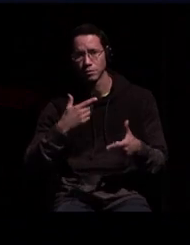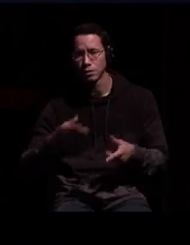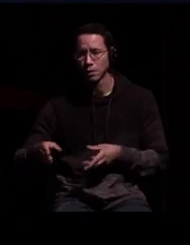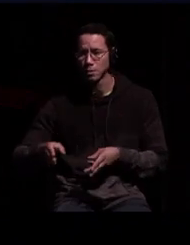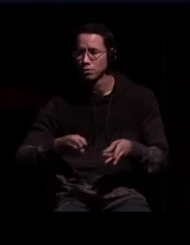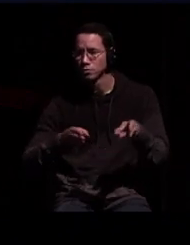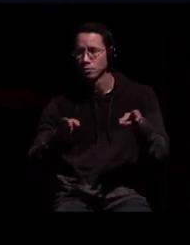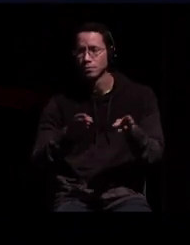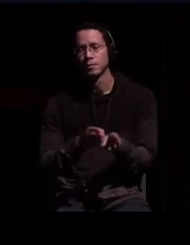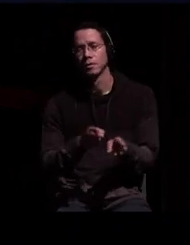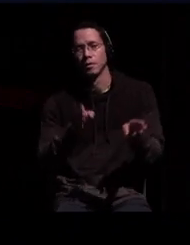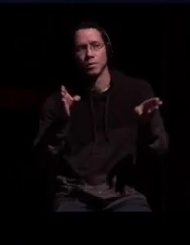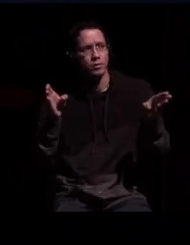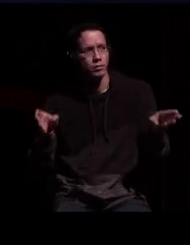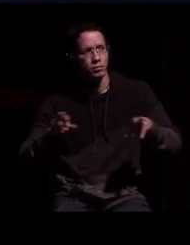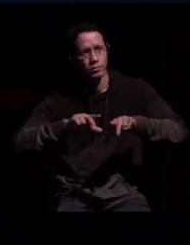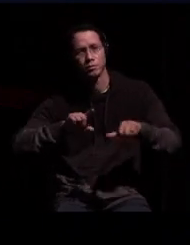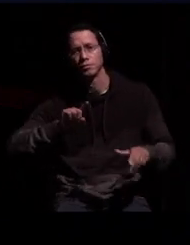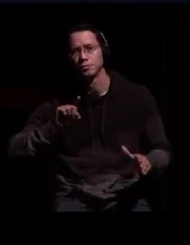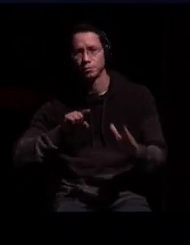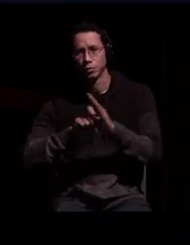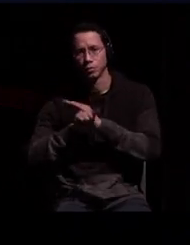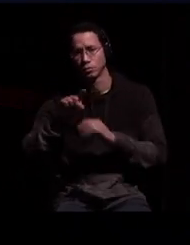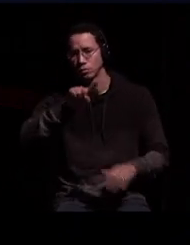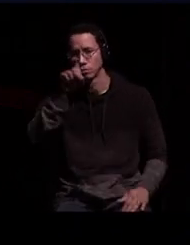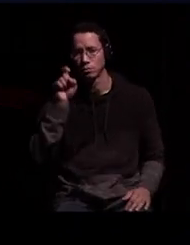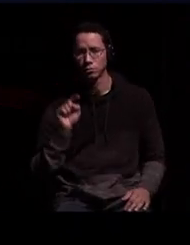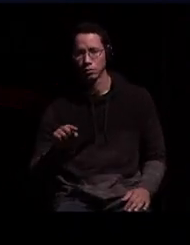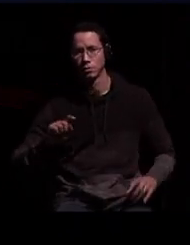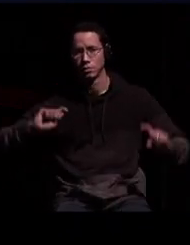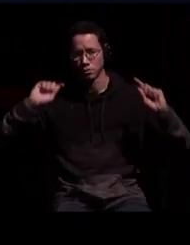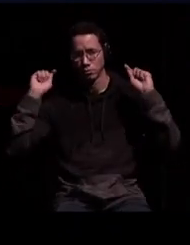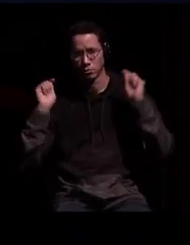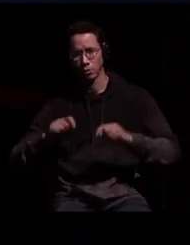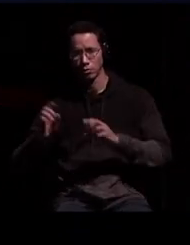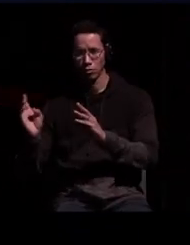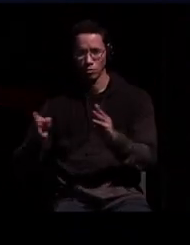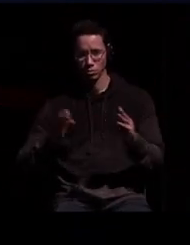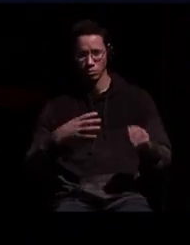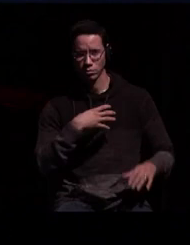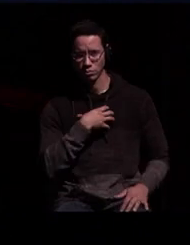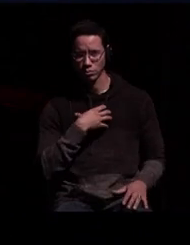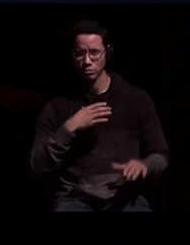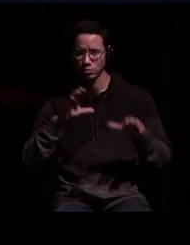the big question: “Is it indeed possible to do it this way only? Is it only tourism